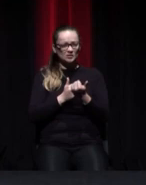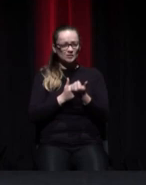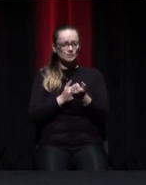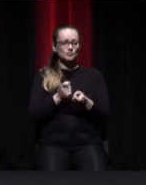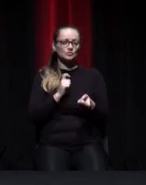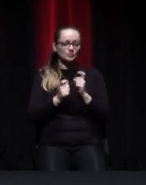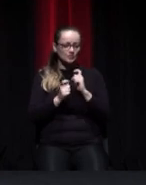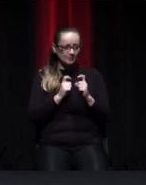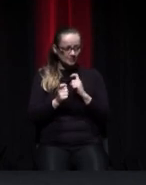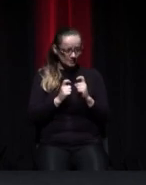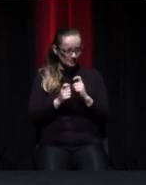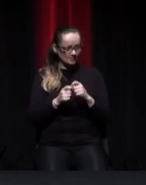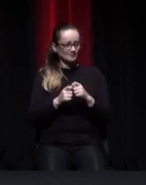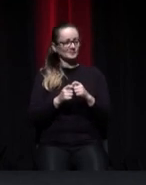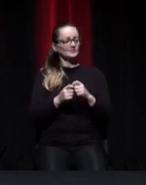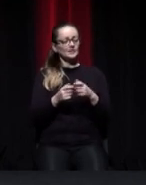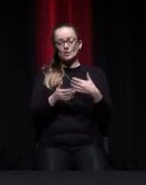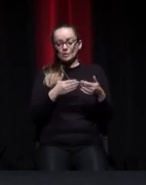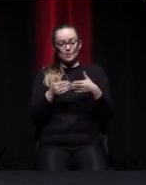Content is anything you upload there.